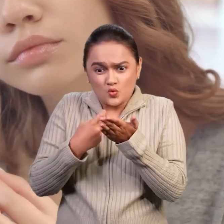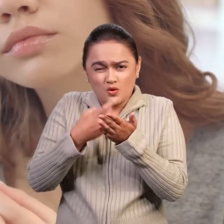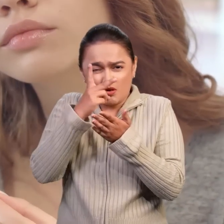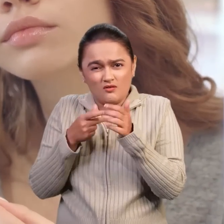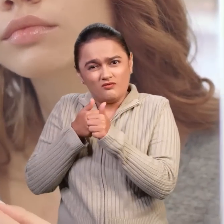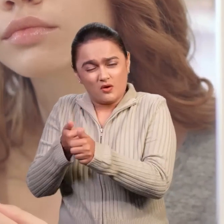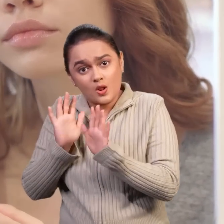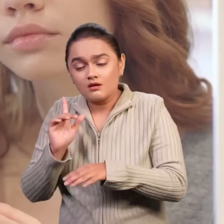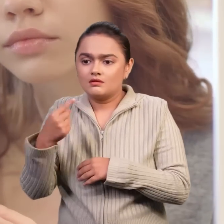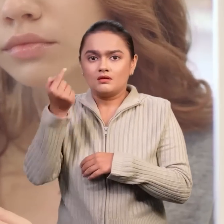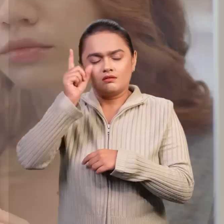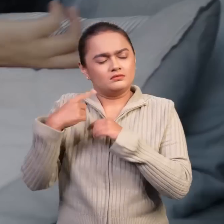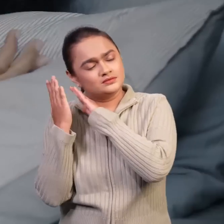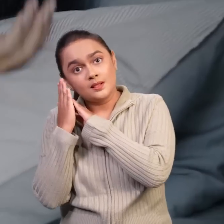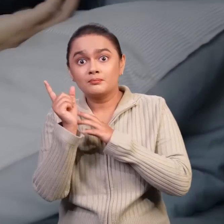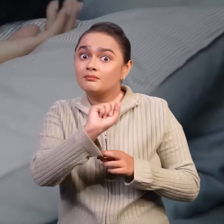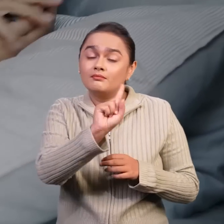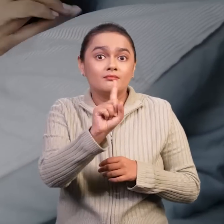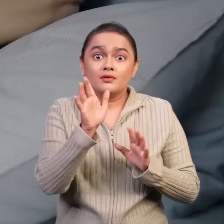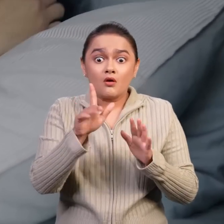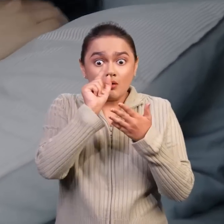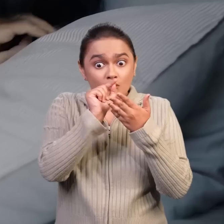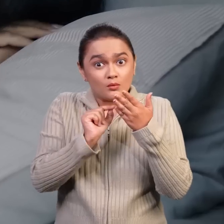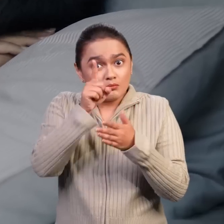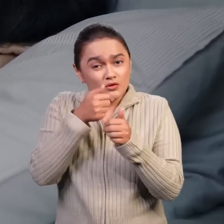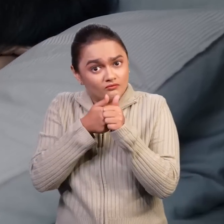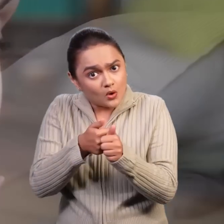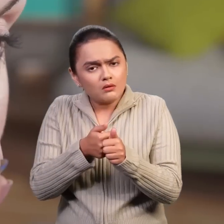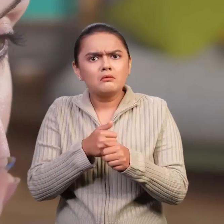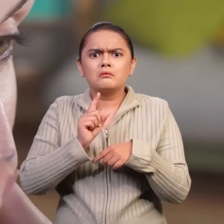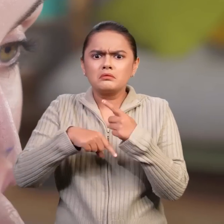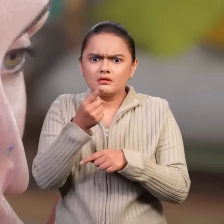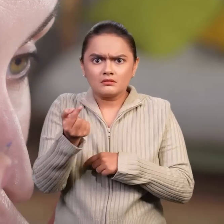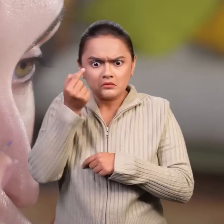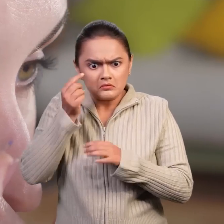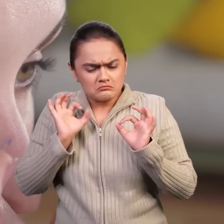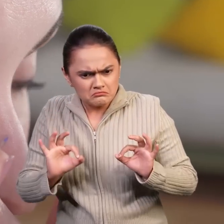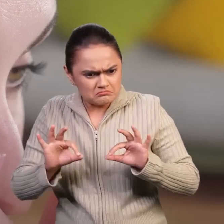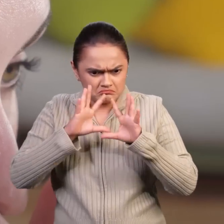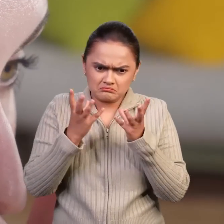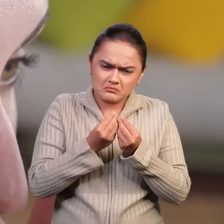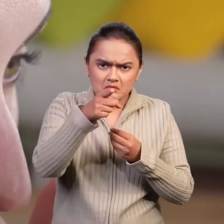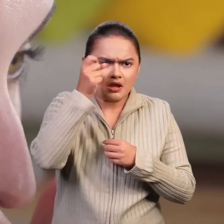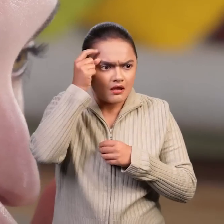You have to make sure that you don't sleep with your contact lenses on. And if you're good with your contact lenses and you follow the rules